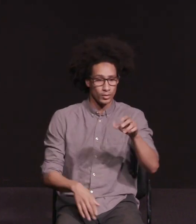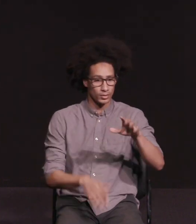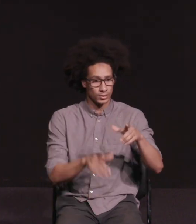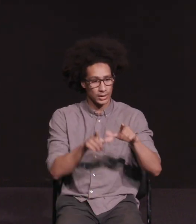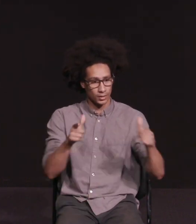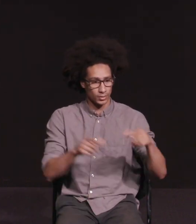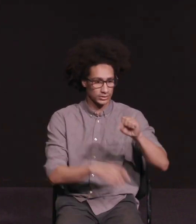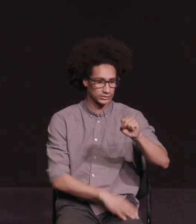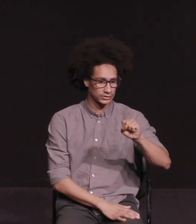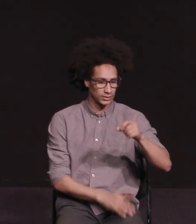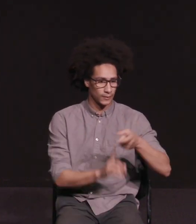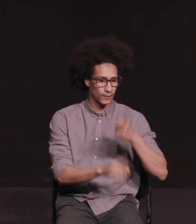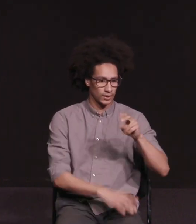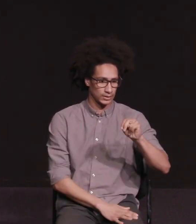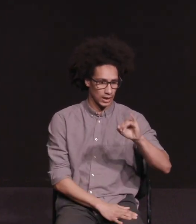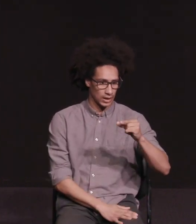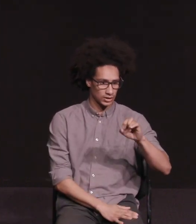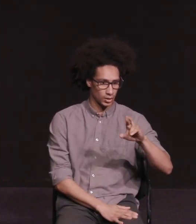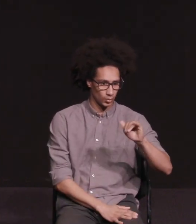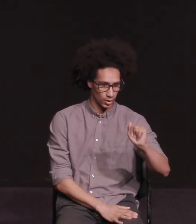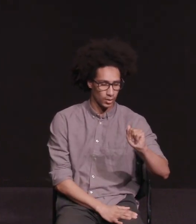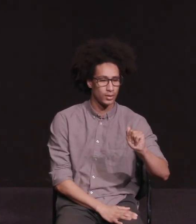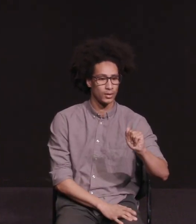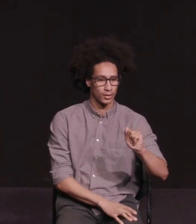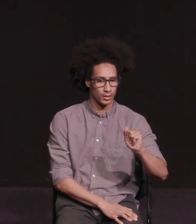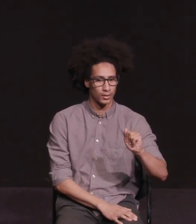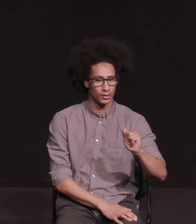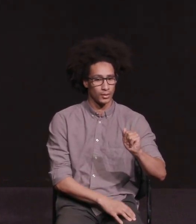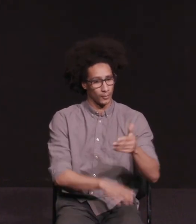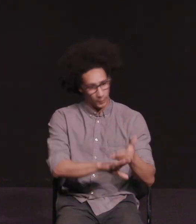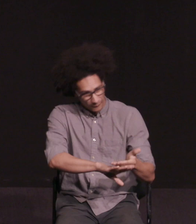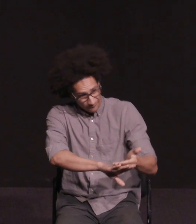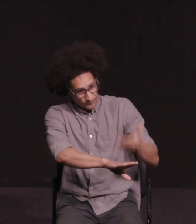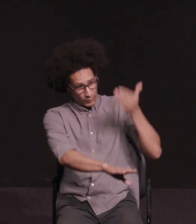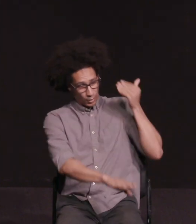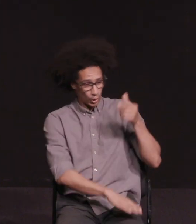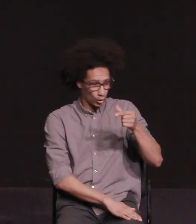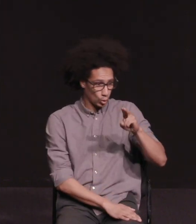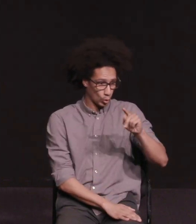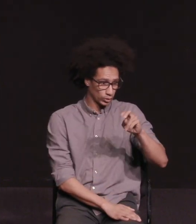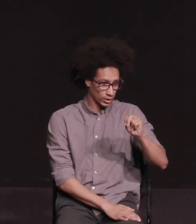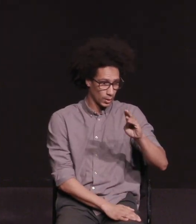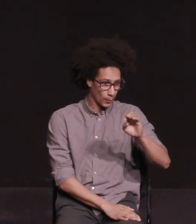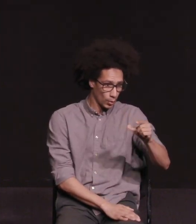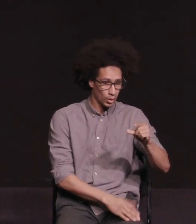2000 BC predating Gutenberg's 15th century printing press as